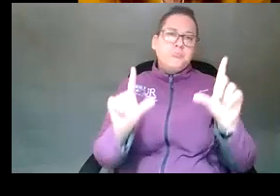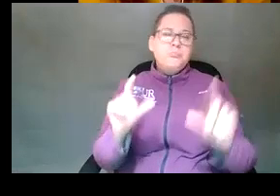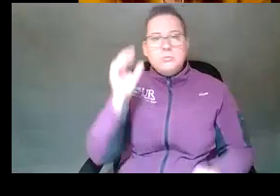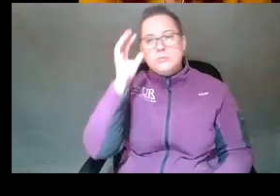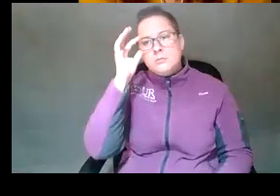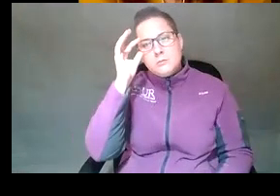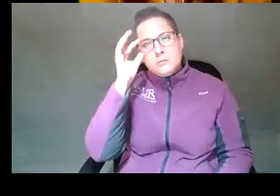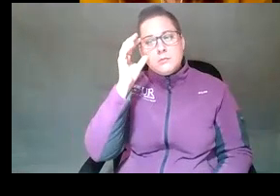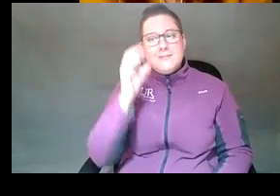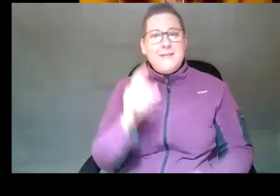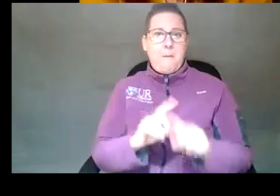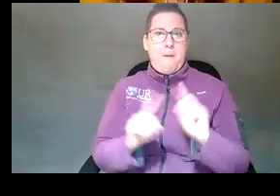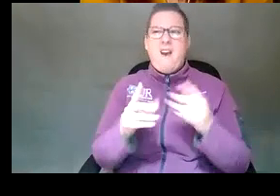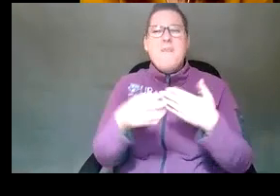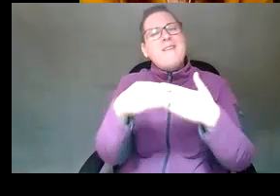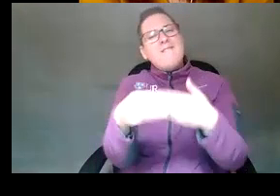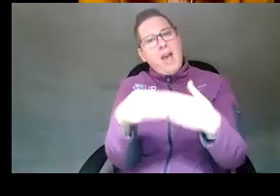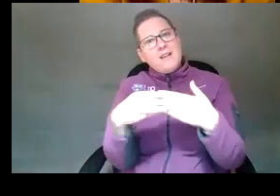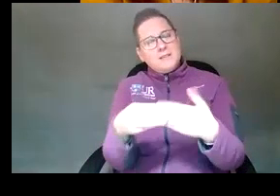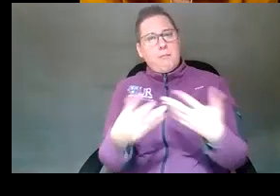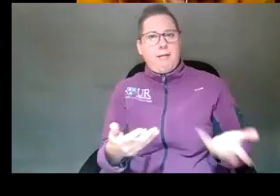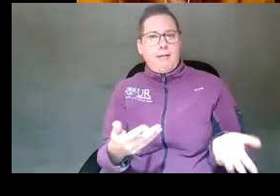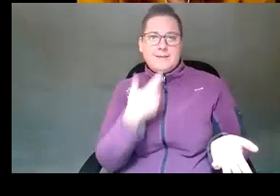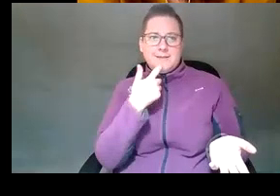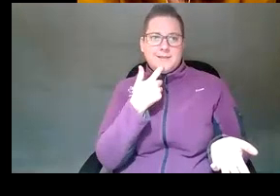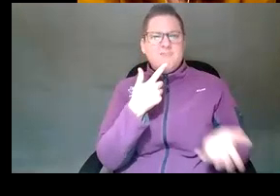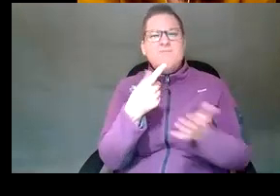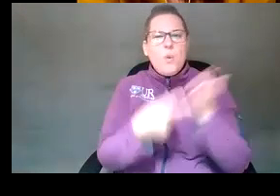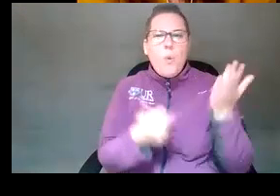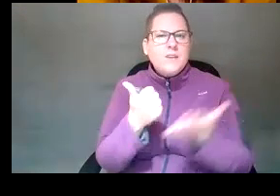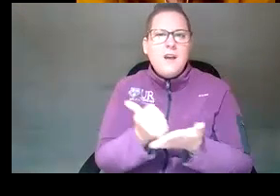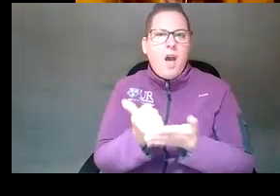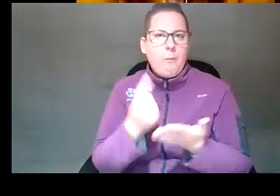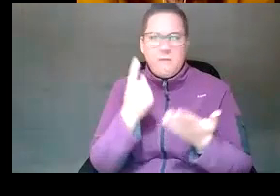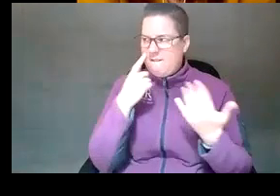being able to be flexible and just say like what will help the session go well right now do we have